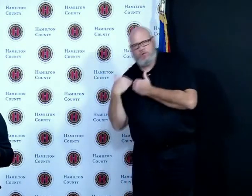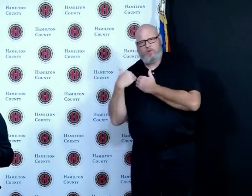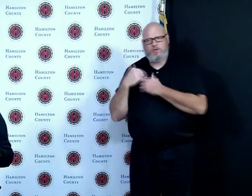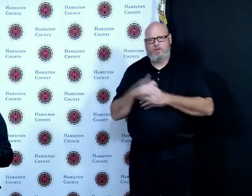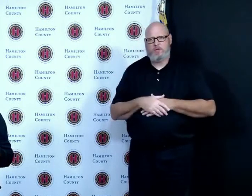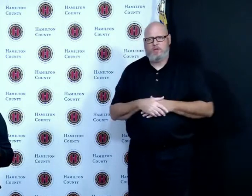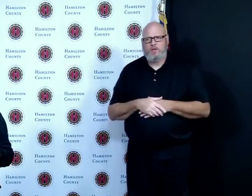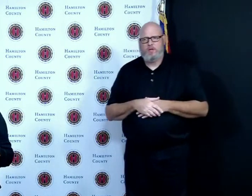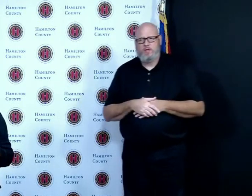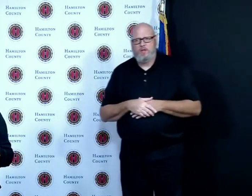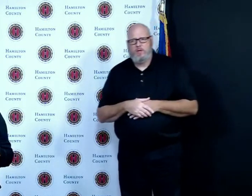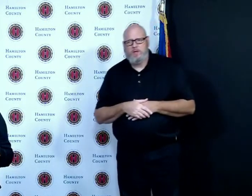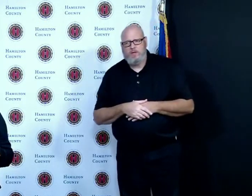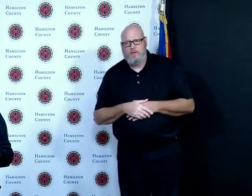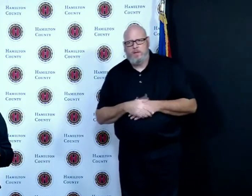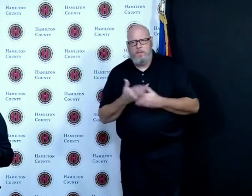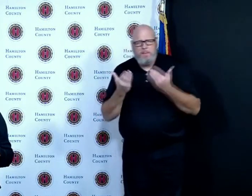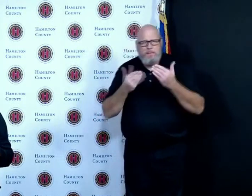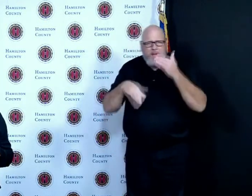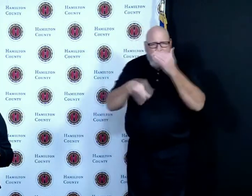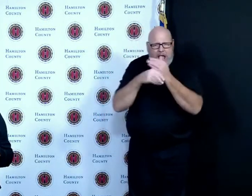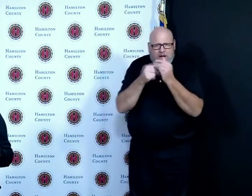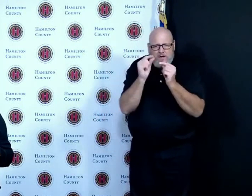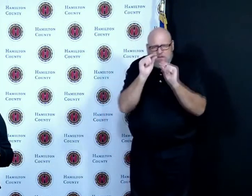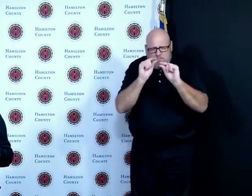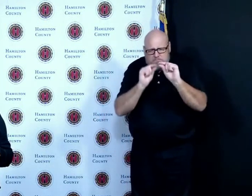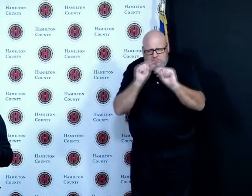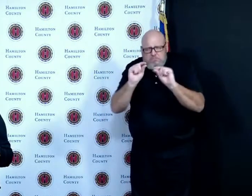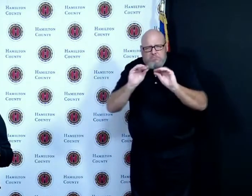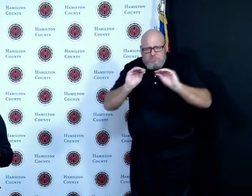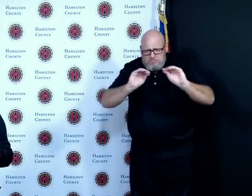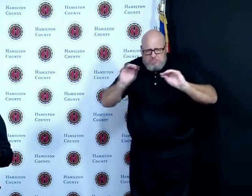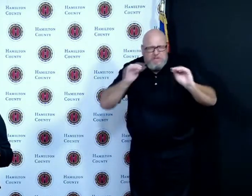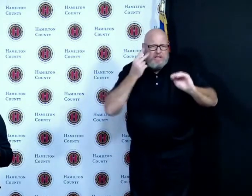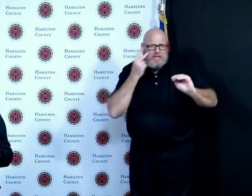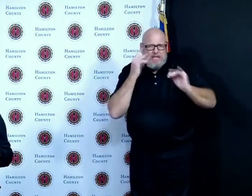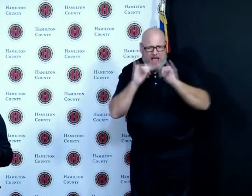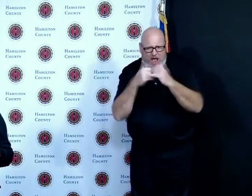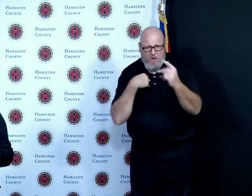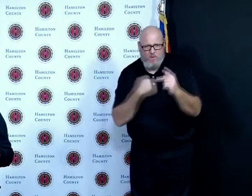economic side so we're hitting as a Board we're hitting them at both tracks and helping people